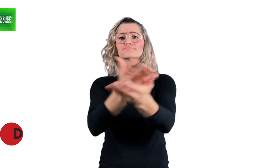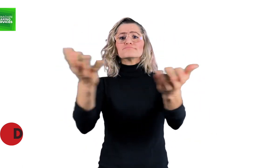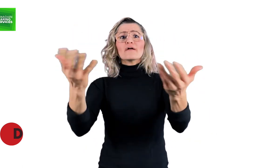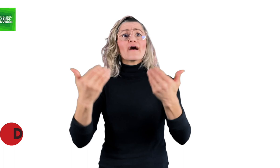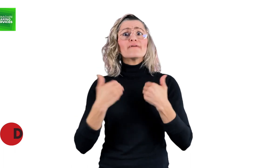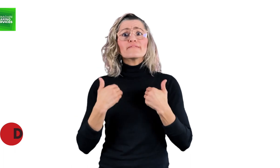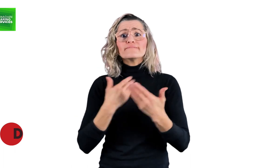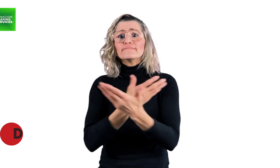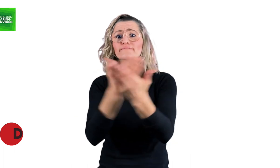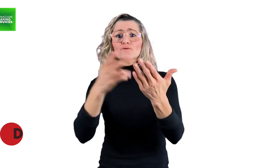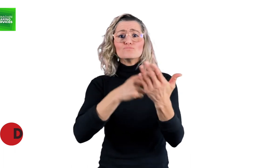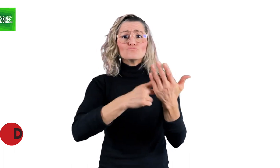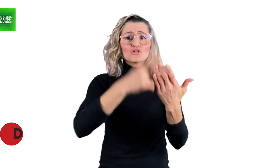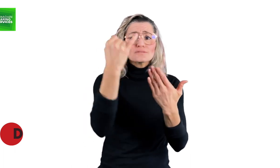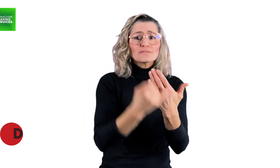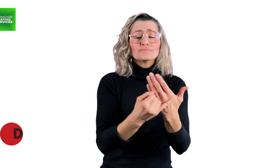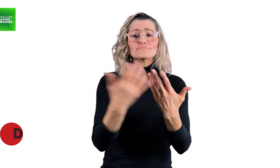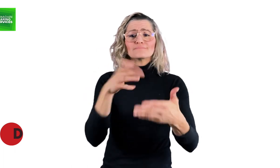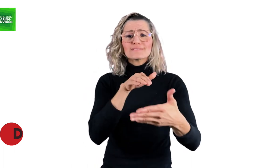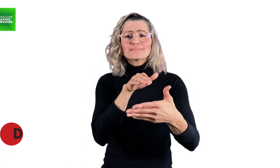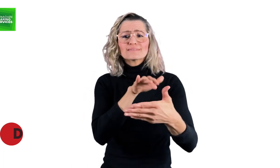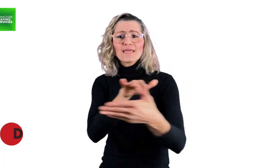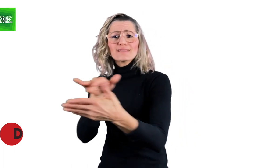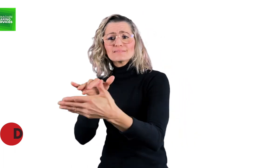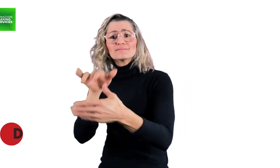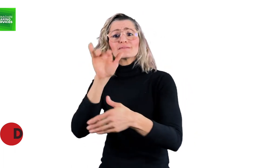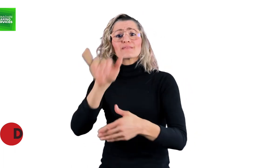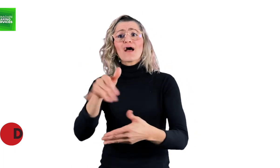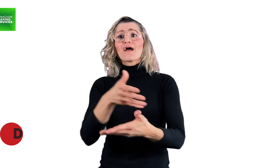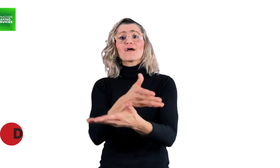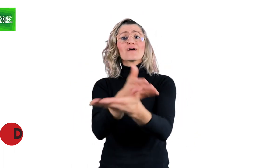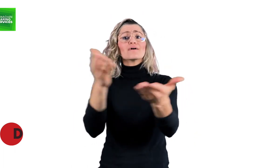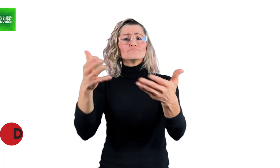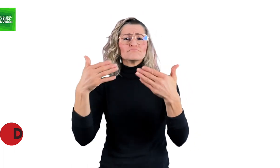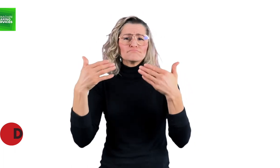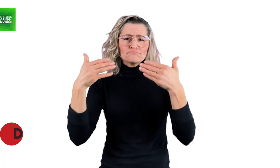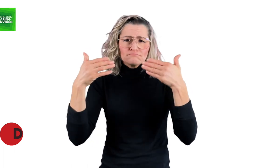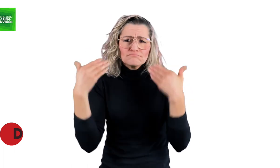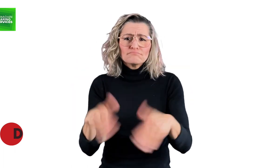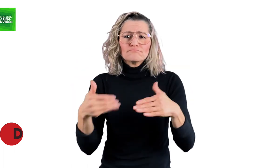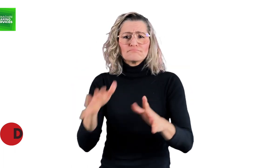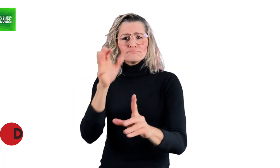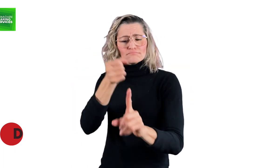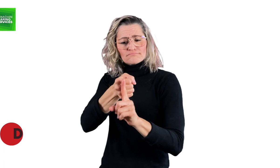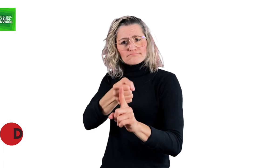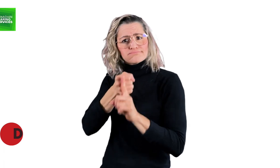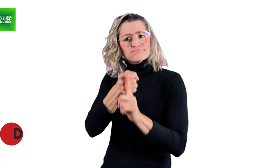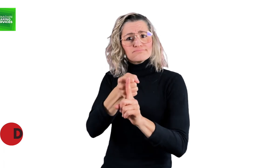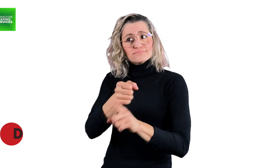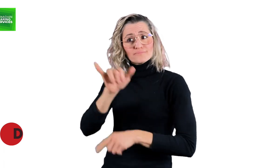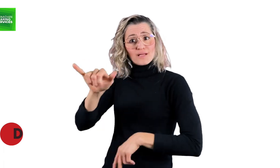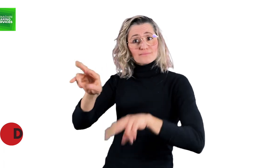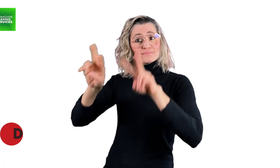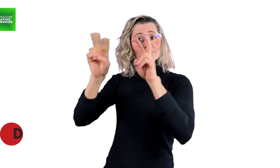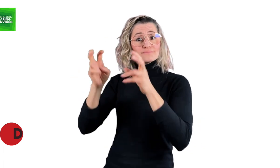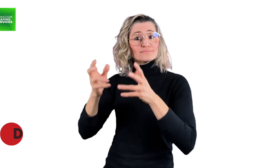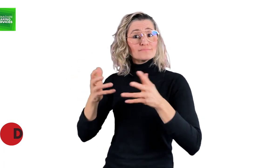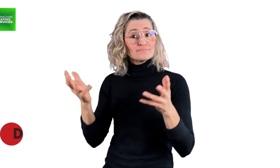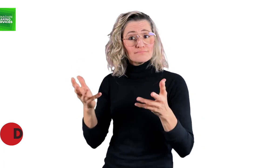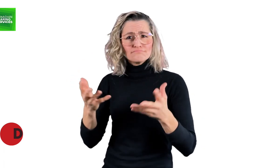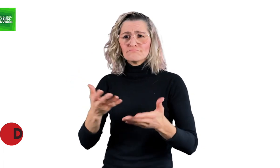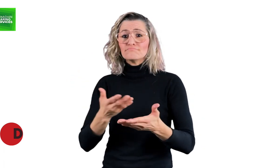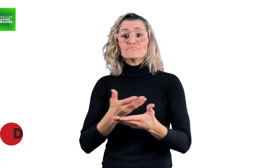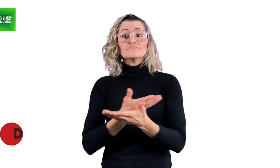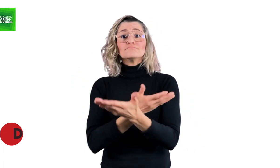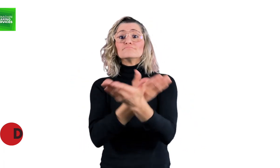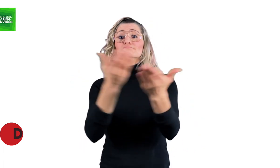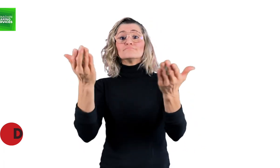that are significantly impactful in ‘breaking down barriers